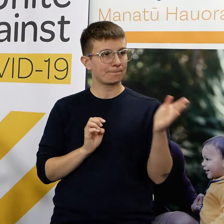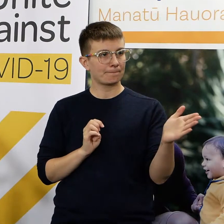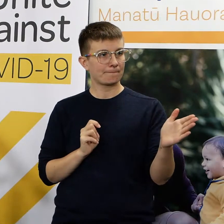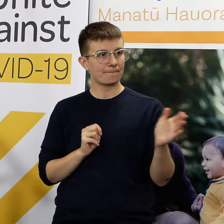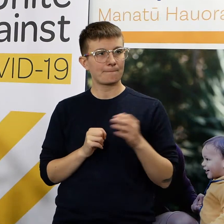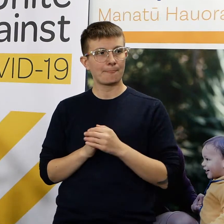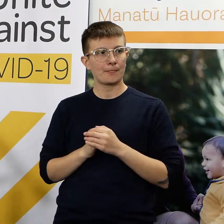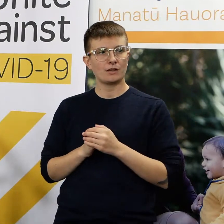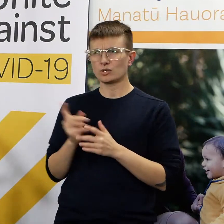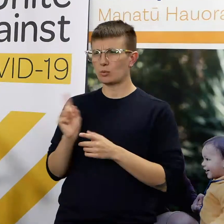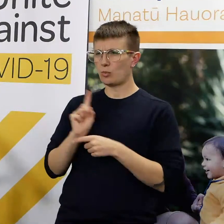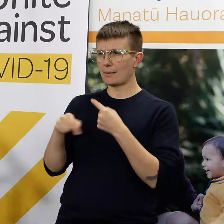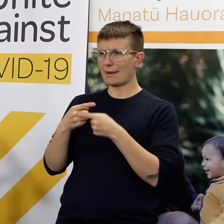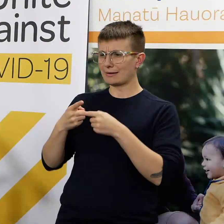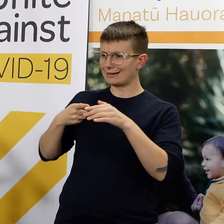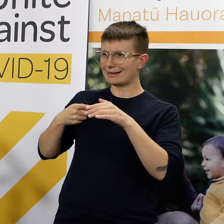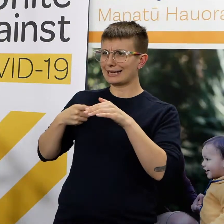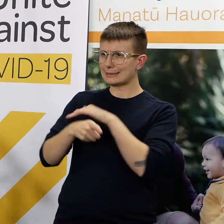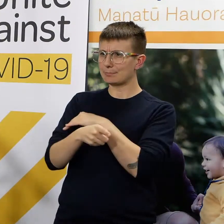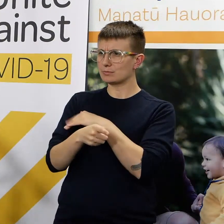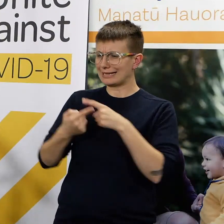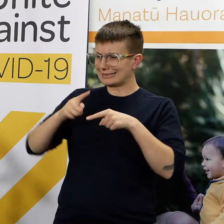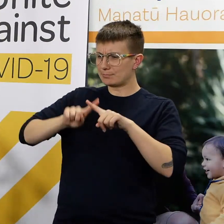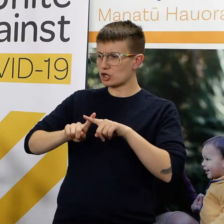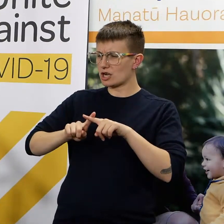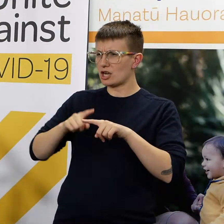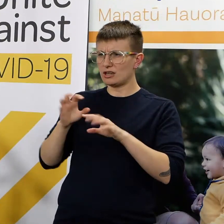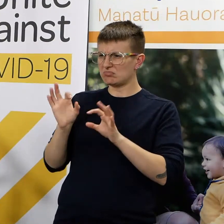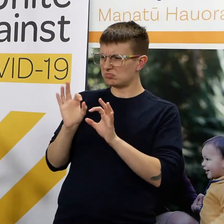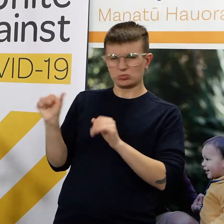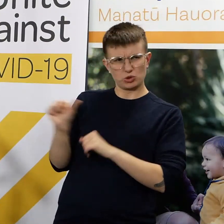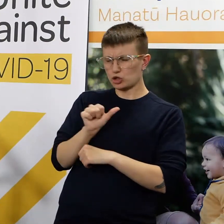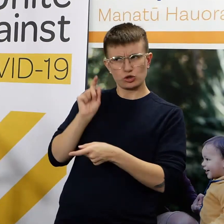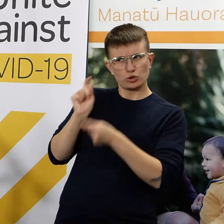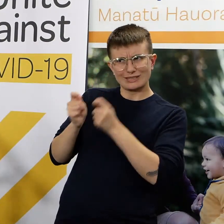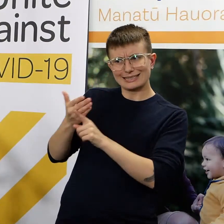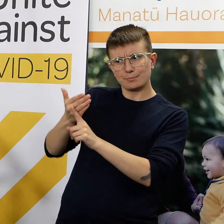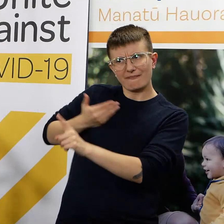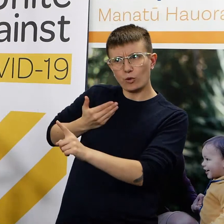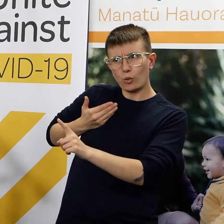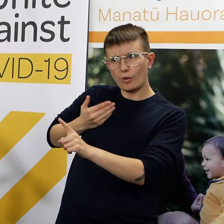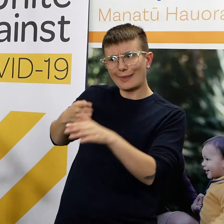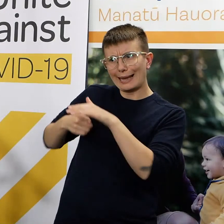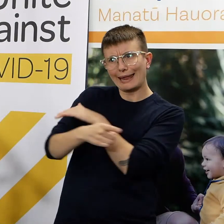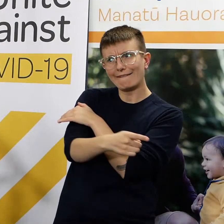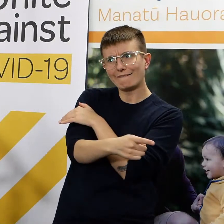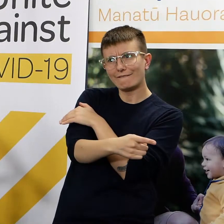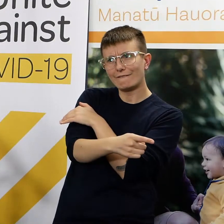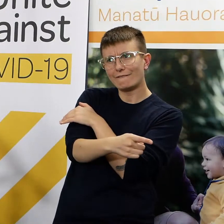allowed to leave ? Usually, in this case the process was expedited because of the specific circumstances